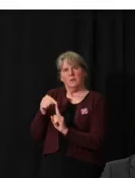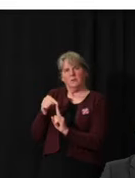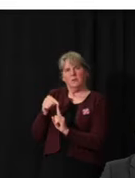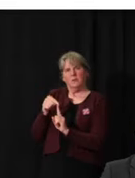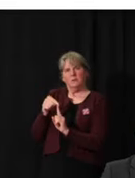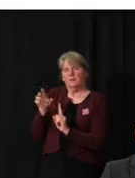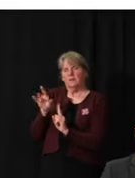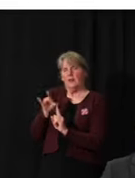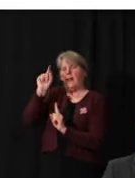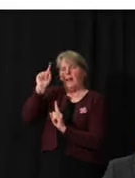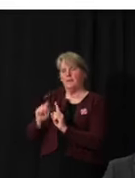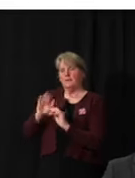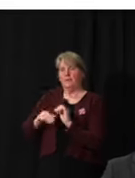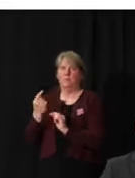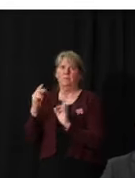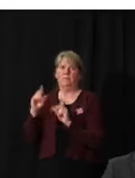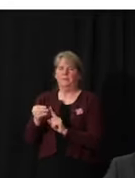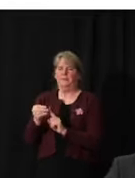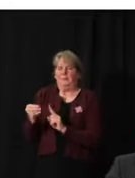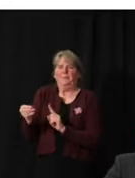So that 1 person is able to